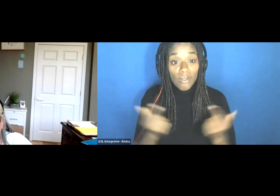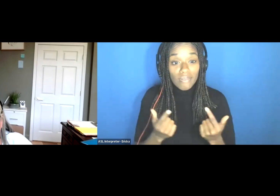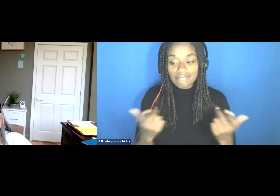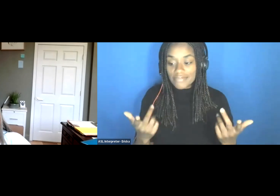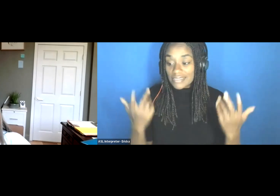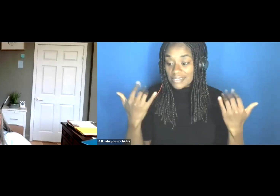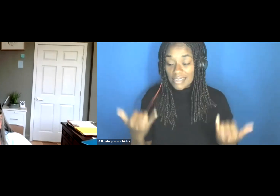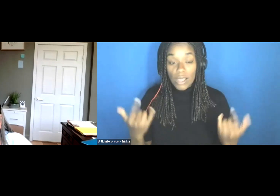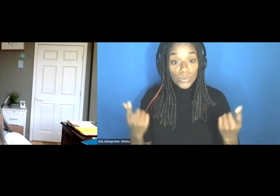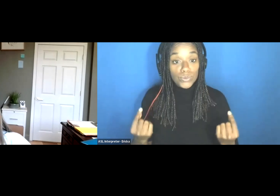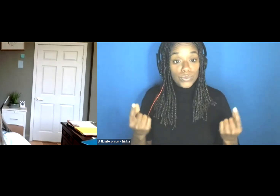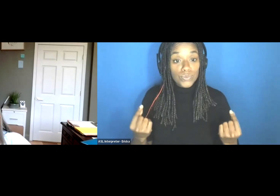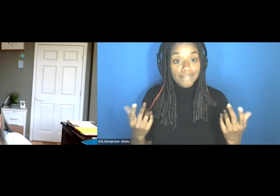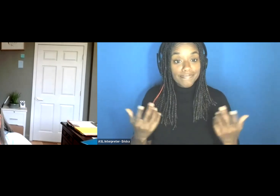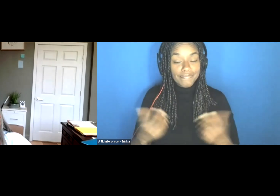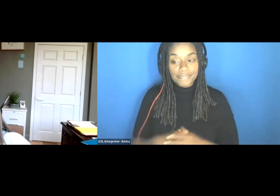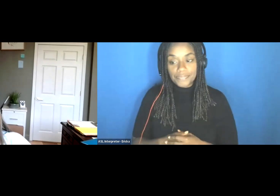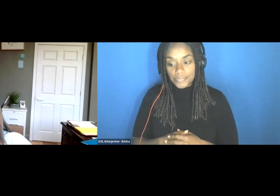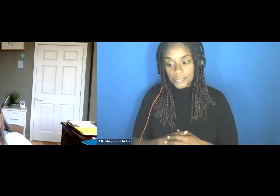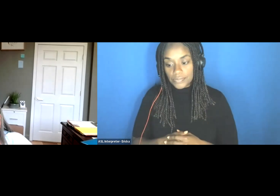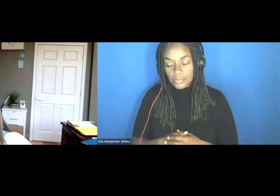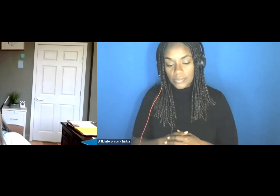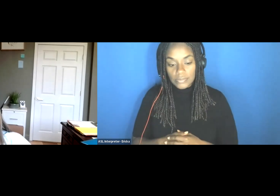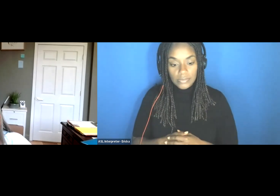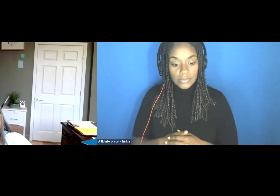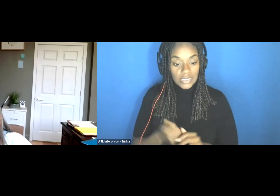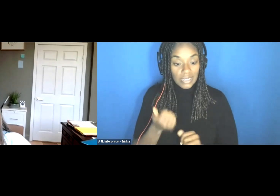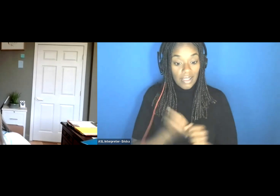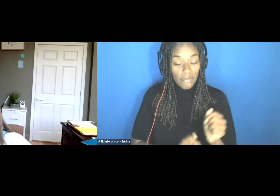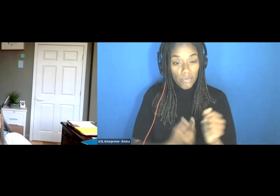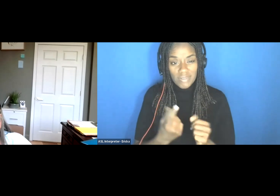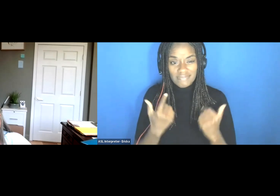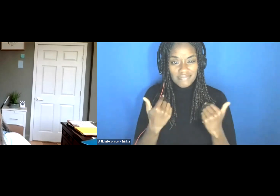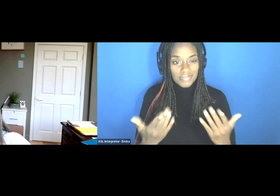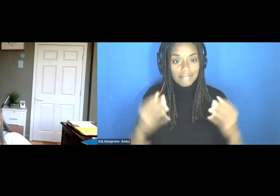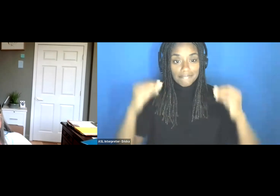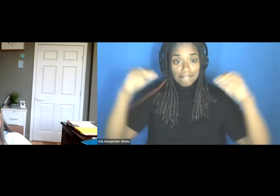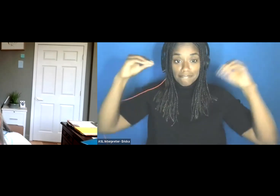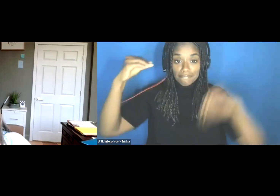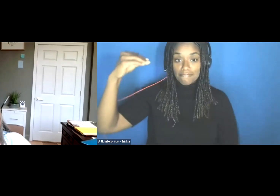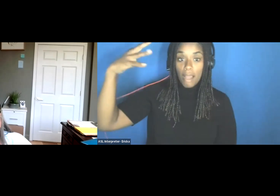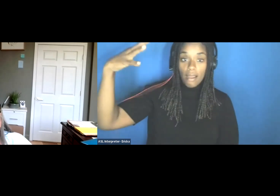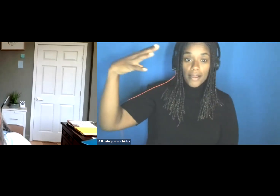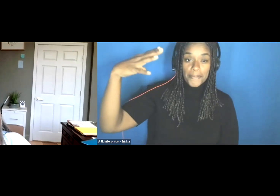Thank you all.